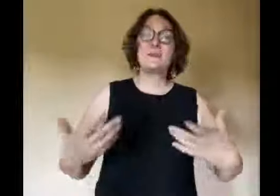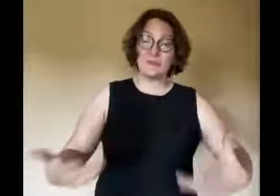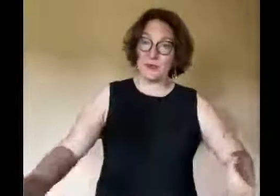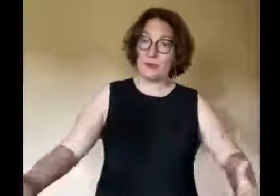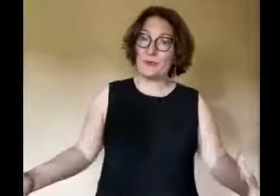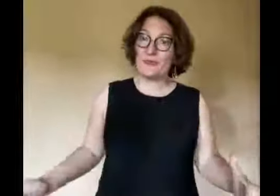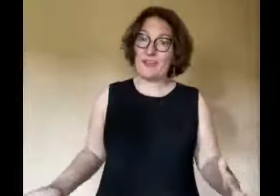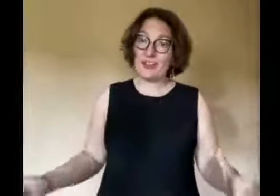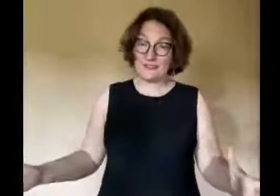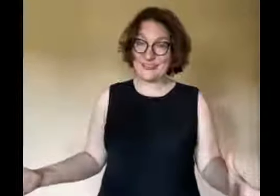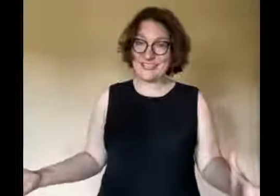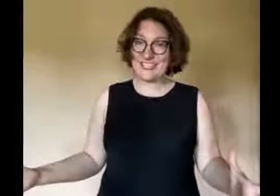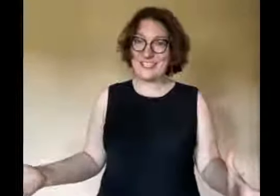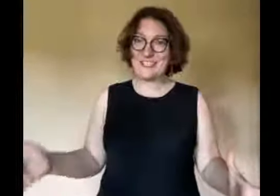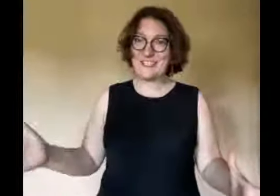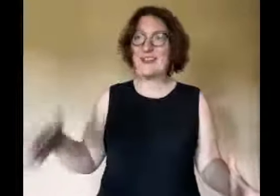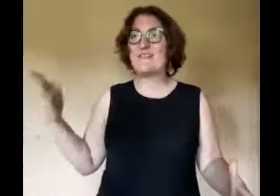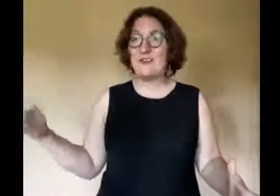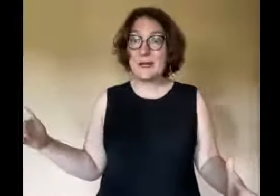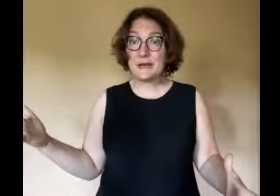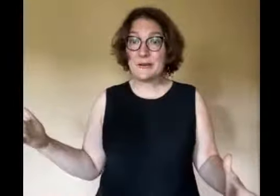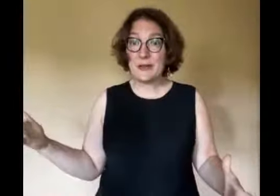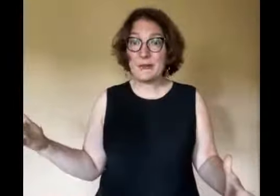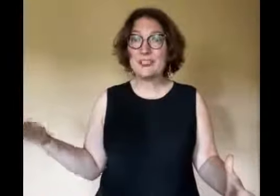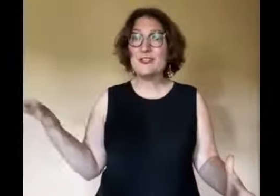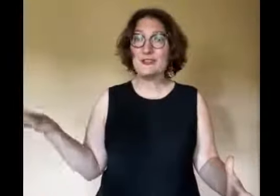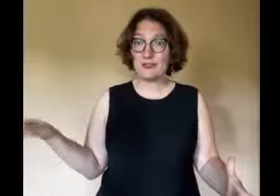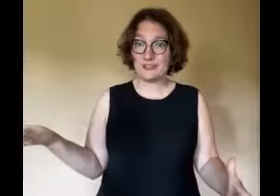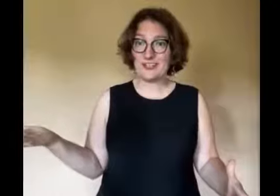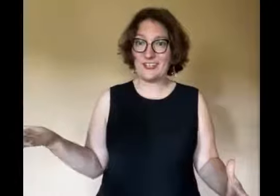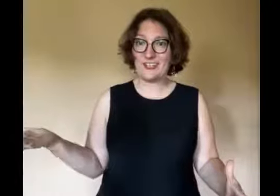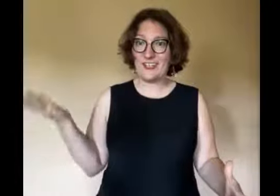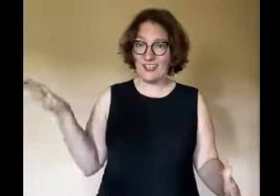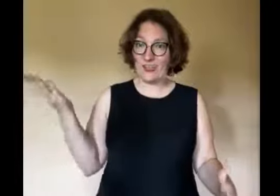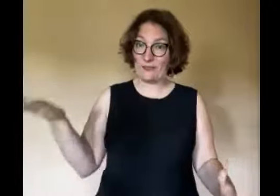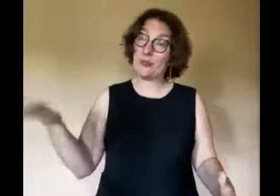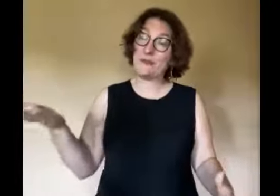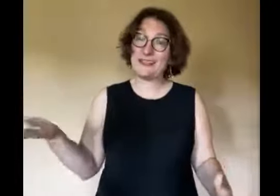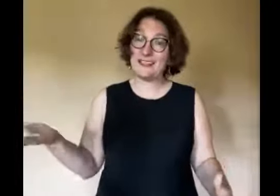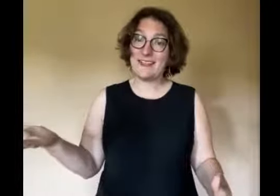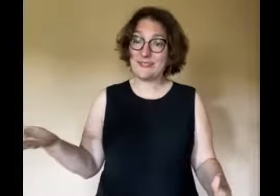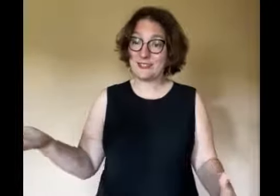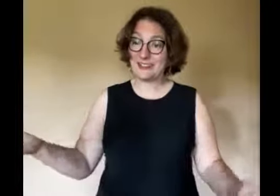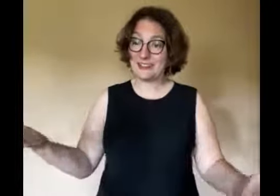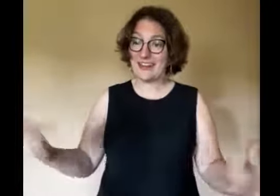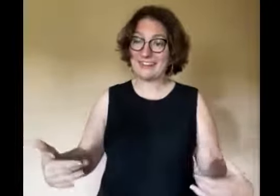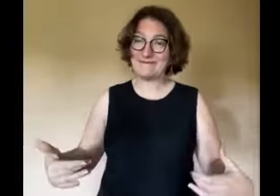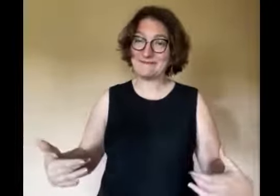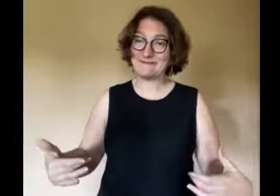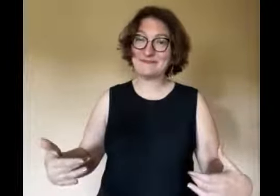There it was. So 22:13 you know oh my goodness, instant manifestation I got exactly what I wanted. But here's the thing, I was also working on manifesting some other really, really big things. And to me the fact that that earring back showed up at exactly the moment when I decided to find it Right, right, call it in where I acknowledge that, you know, I desired this hearing back. To me finding it so easily is an indication that everything that I've been working on manifesting today is already in the works. It's already in the product in progress. It's it's coming. And so that earring back to me